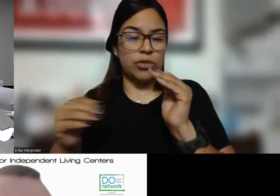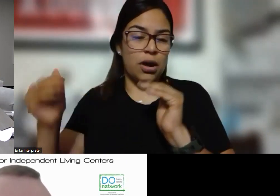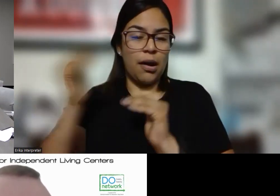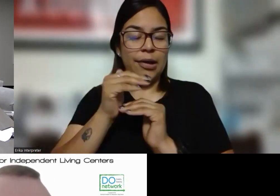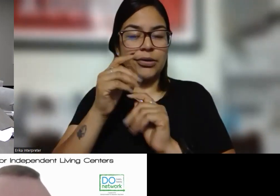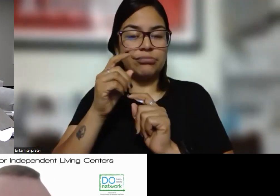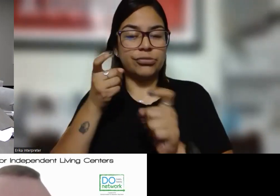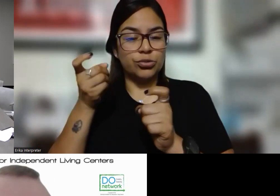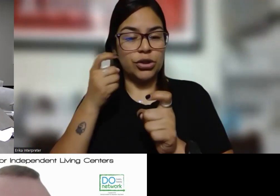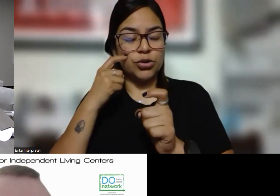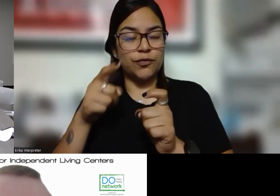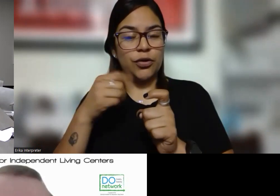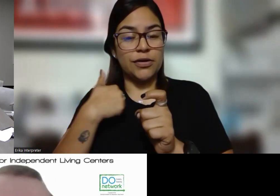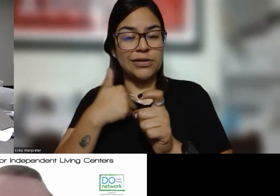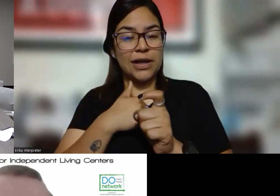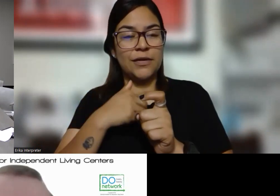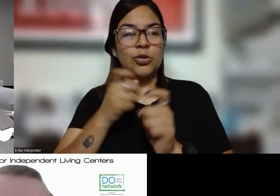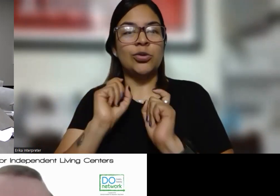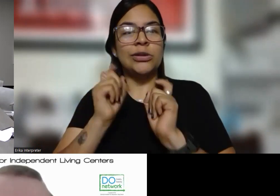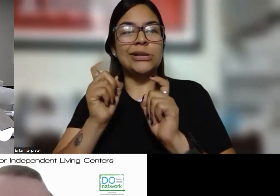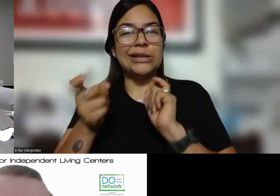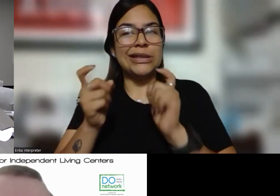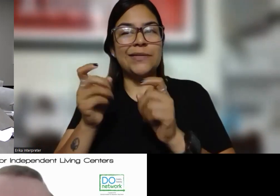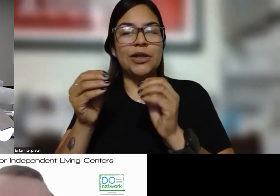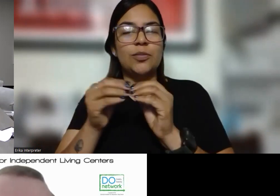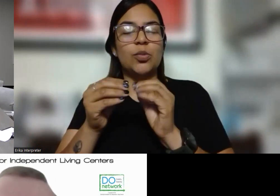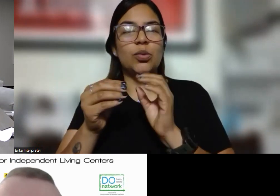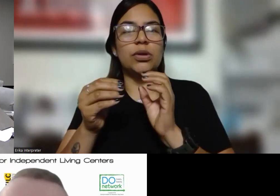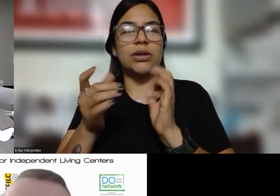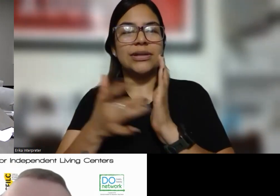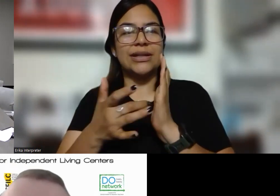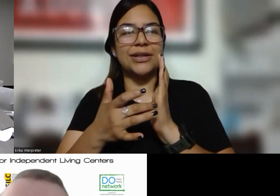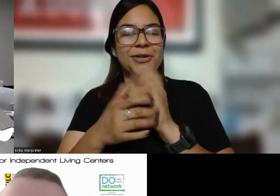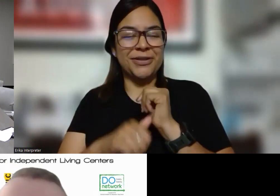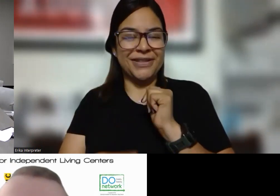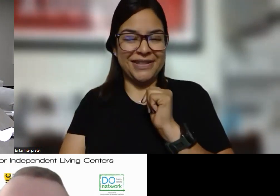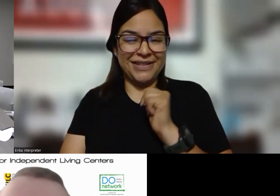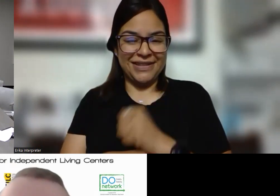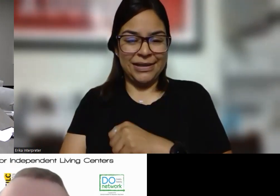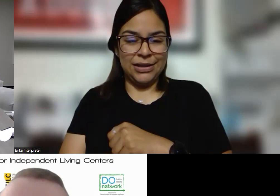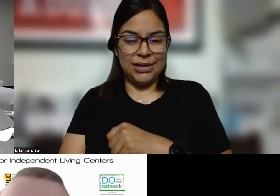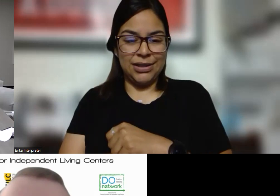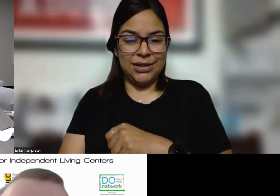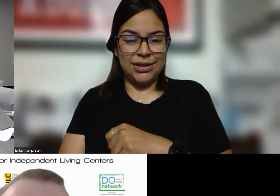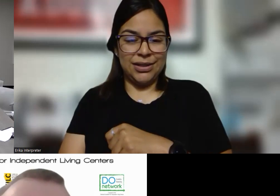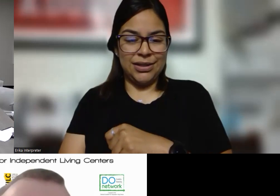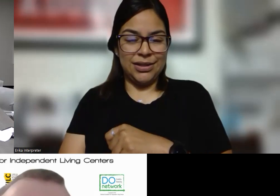start um providing more technical assistance and training okay Dan hi everyone Dan oenus public